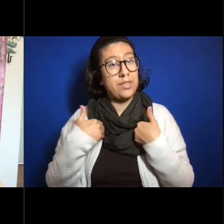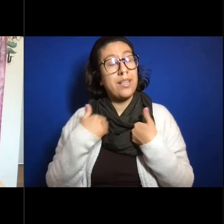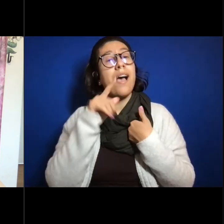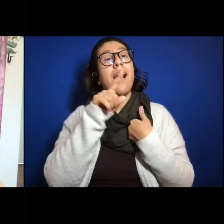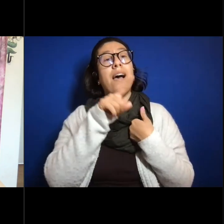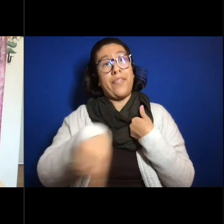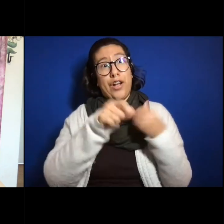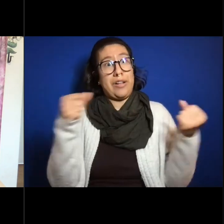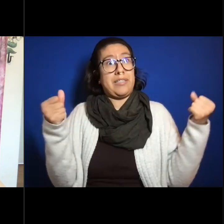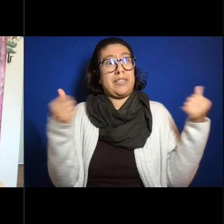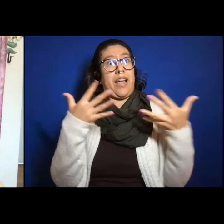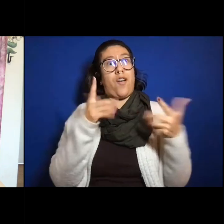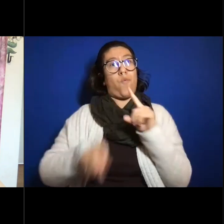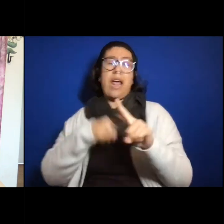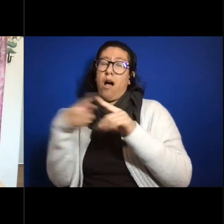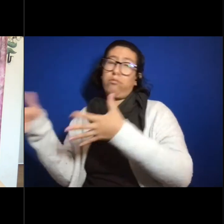during the big storms or when it floods?